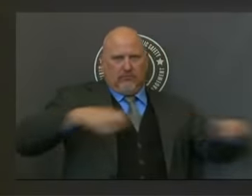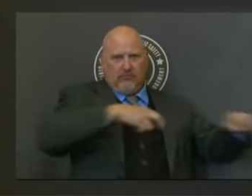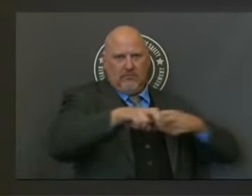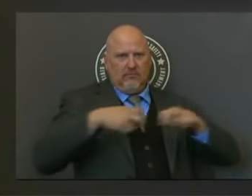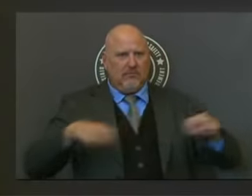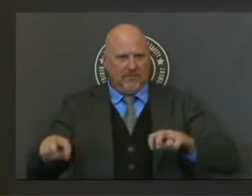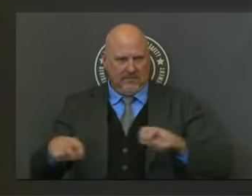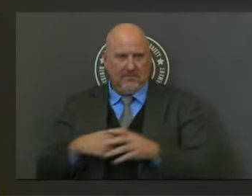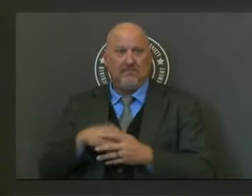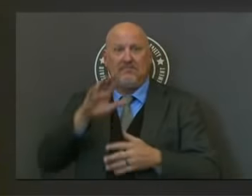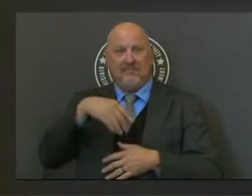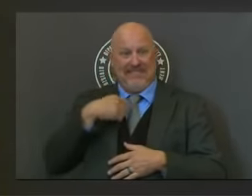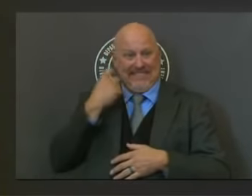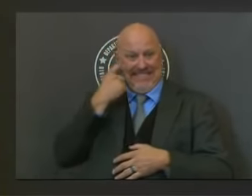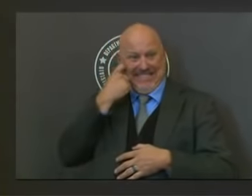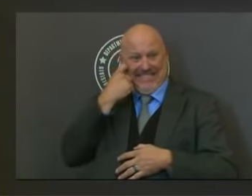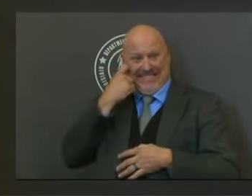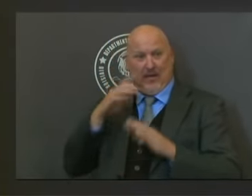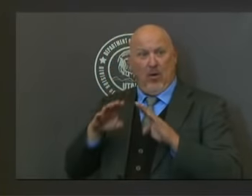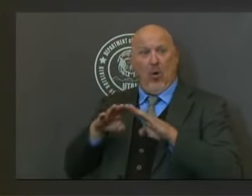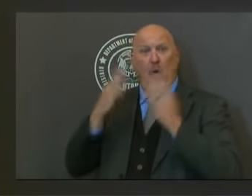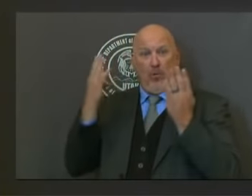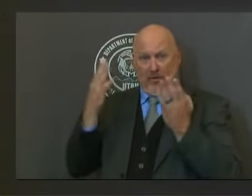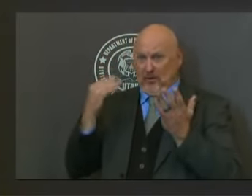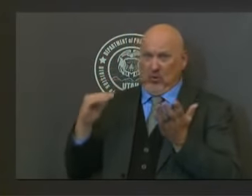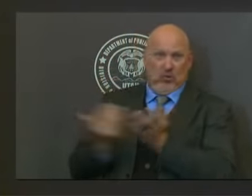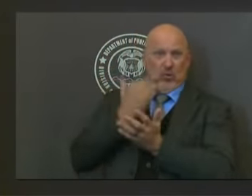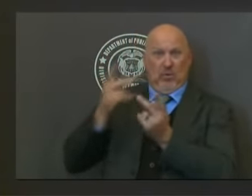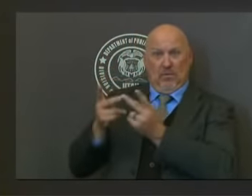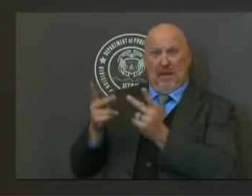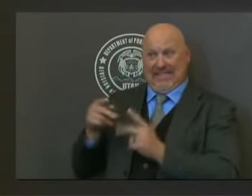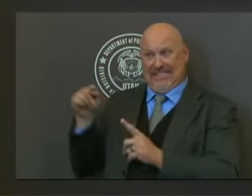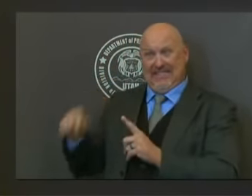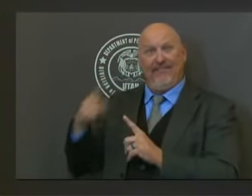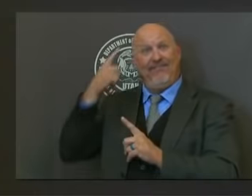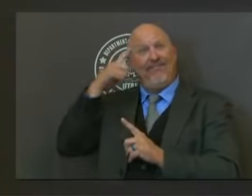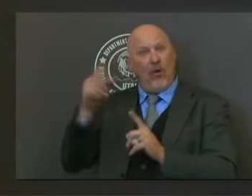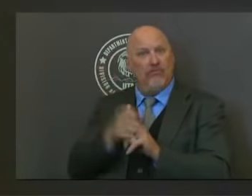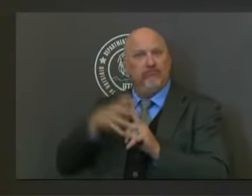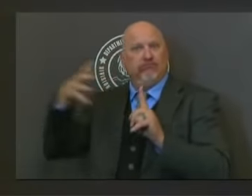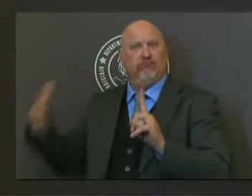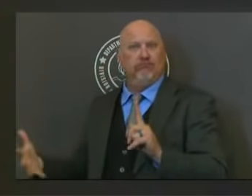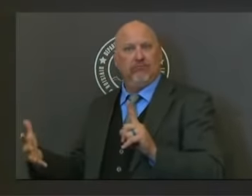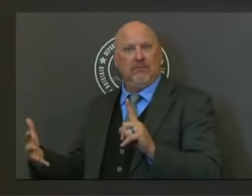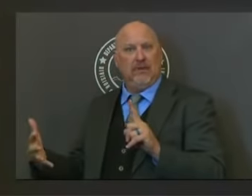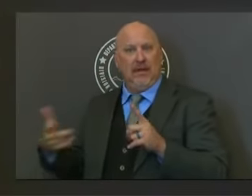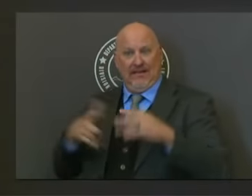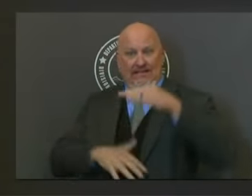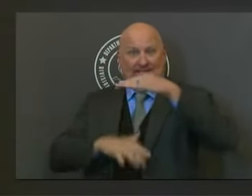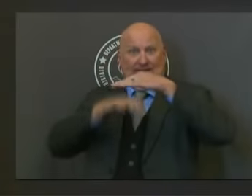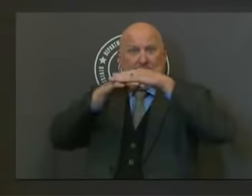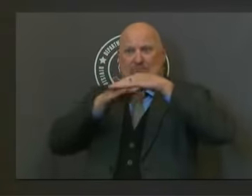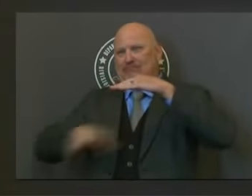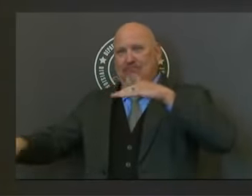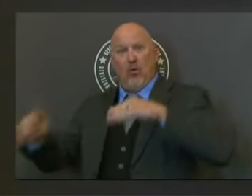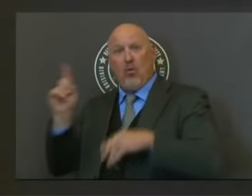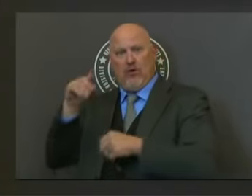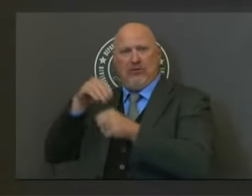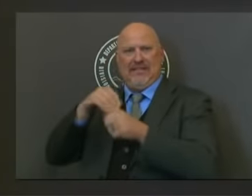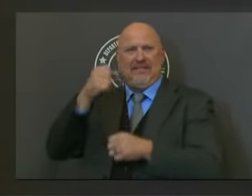regional Medical Center in in Saint George Utah on Wednesday LDS hospital